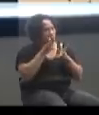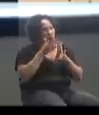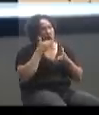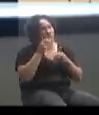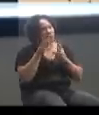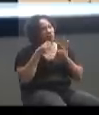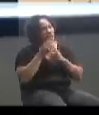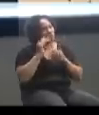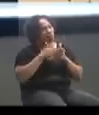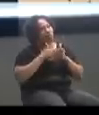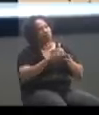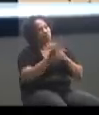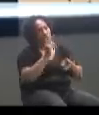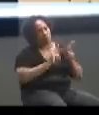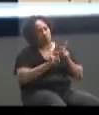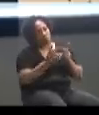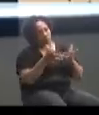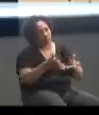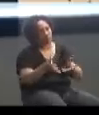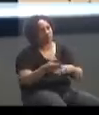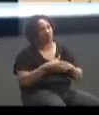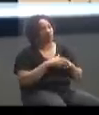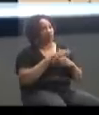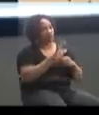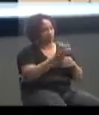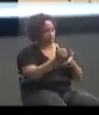WHILE LEAVING A BETTER WORLD FOR FUTURE GENERATIONS.